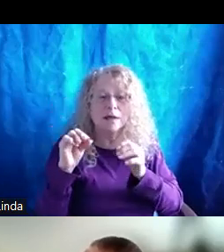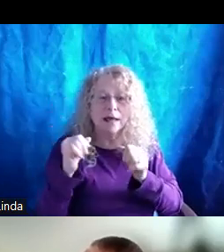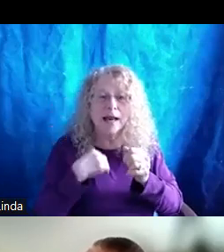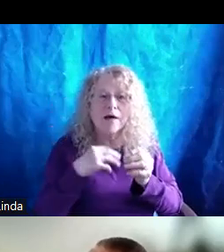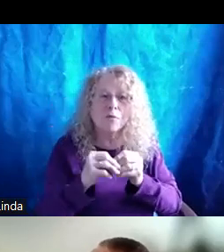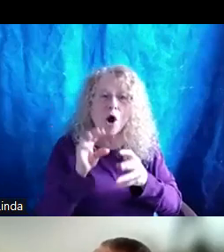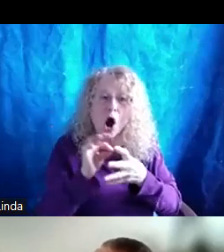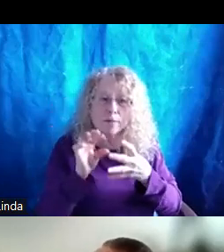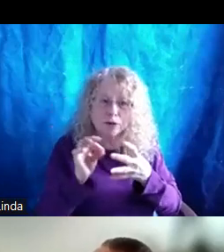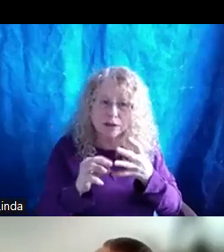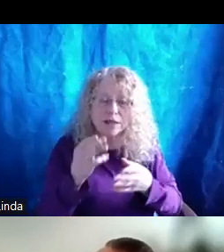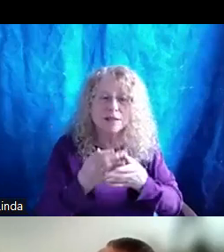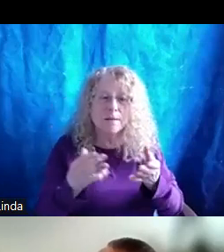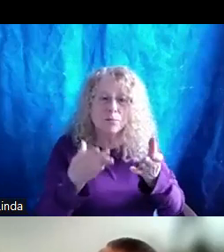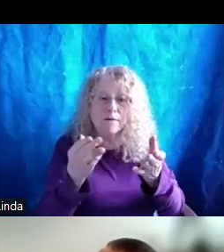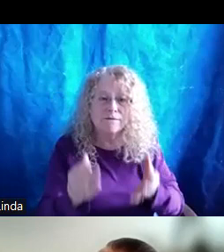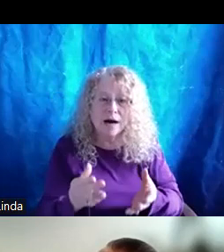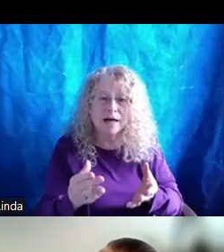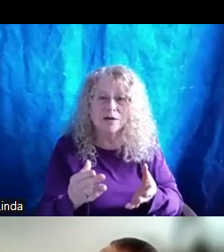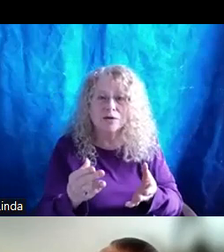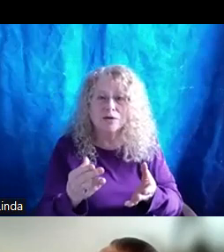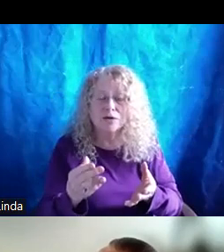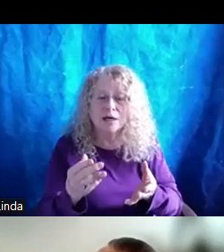THERE ARE SOME PROVIDERS WHO HAVE SELECTED THAT THEY DON'T WANT THEIR INFORMATION TO